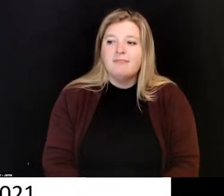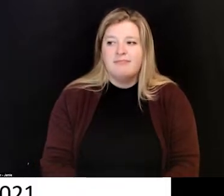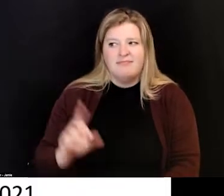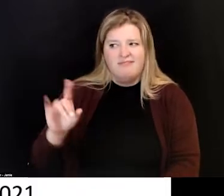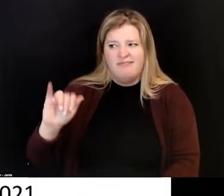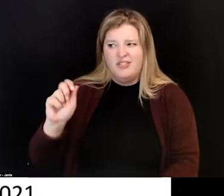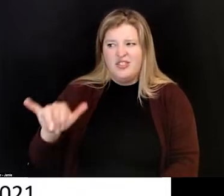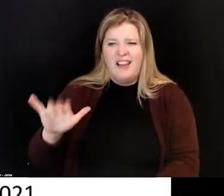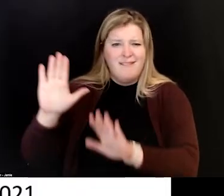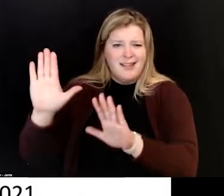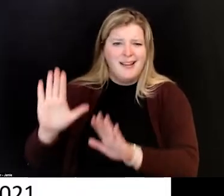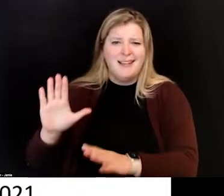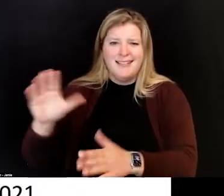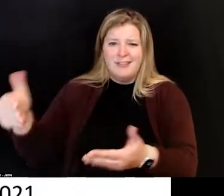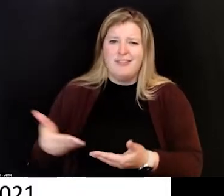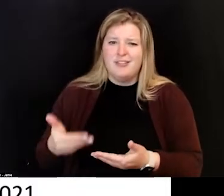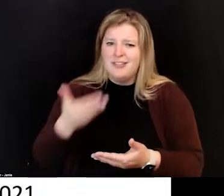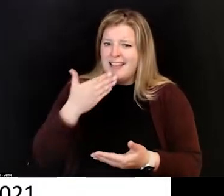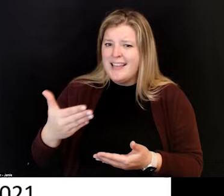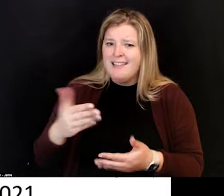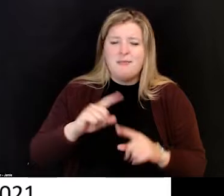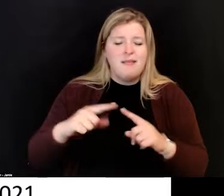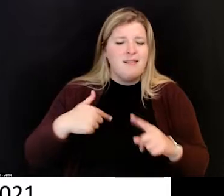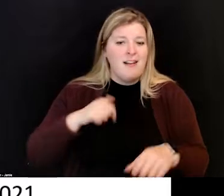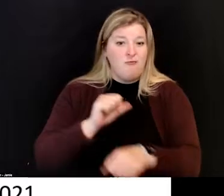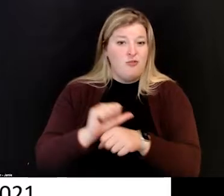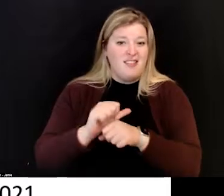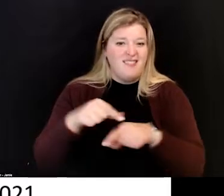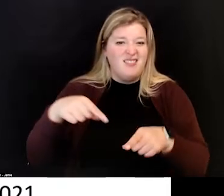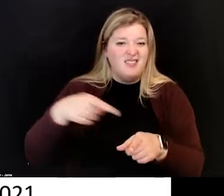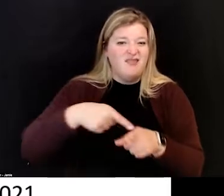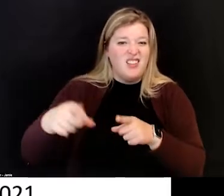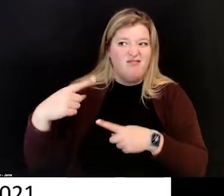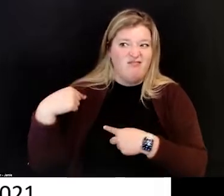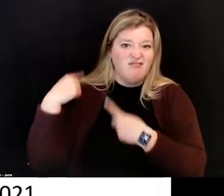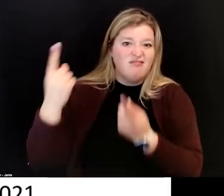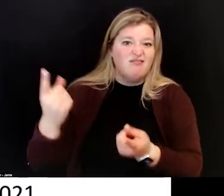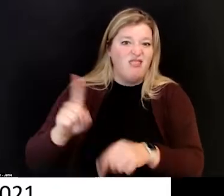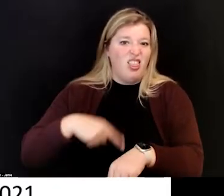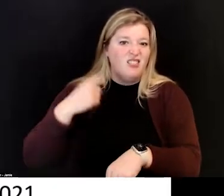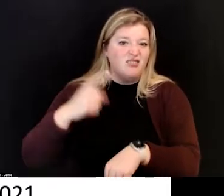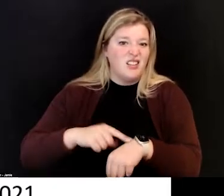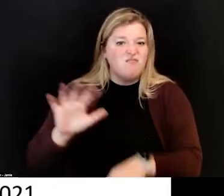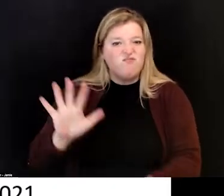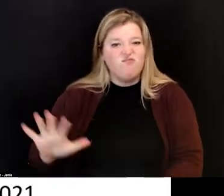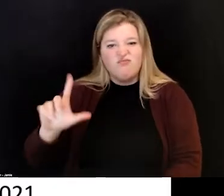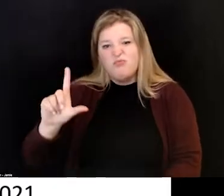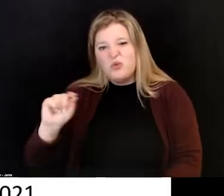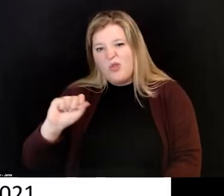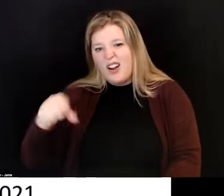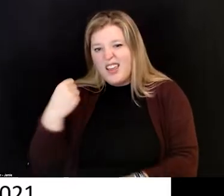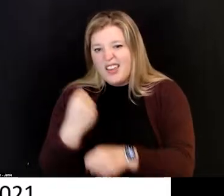Thank you so much for that. I've been working in this area for quite a while, for about 20 years. Maybe a little bit more than that.